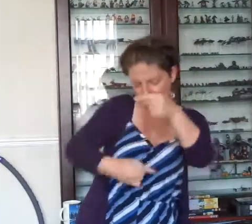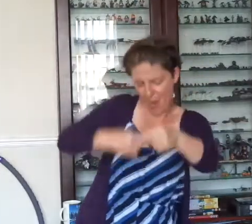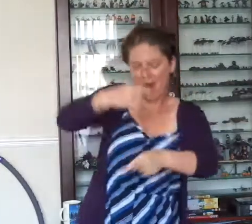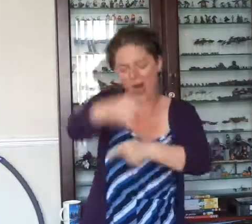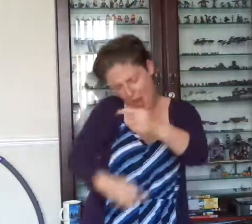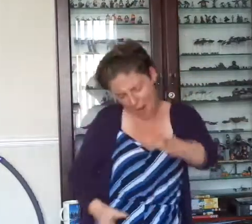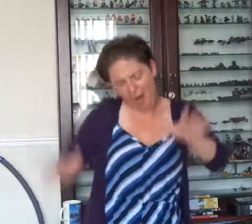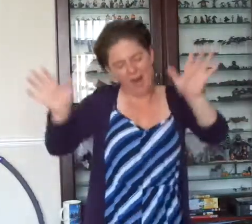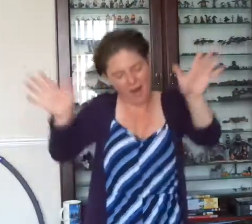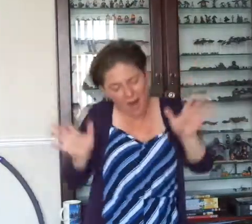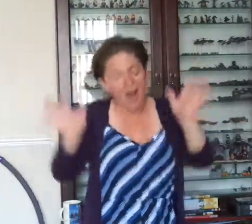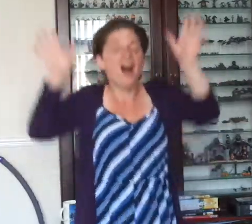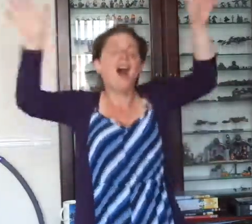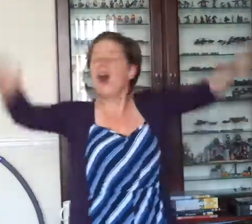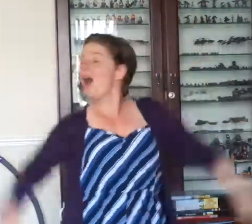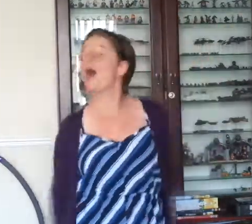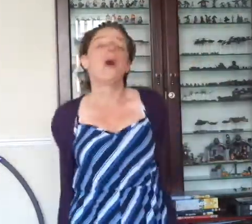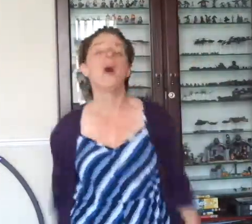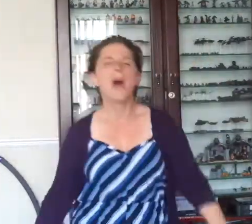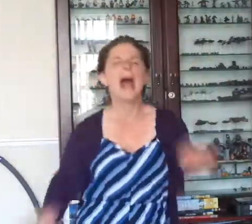oh oh oh oh